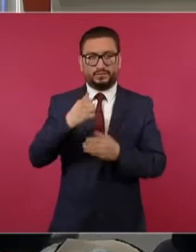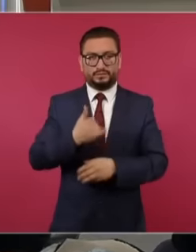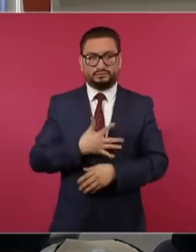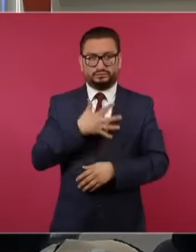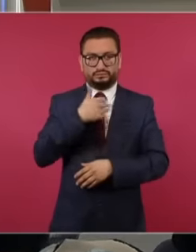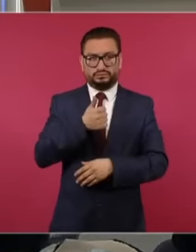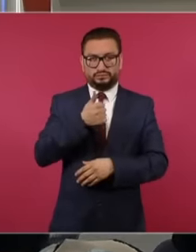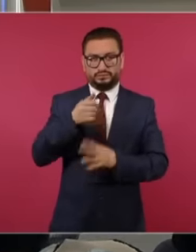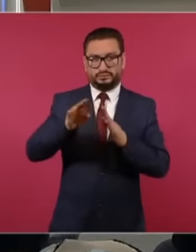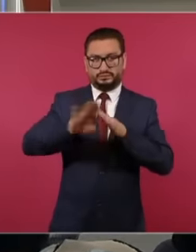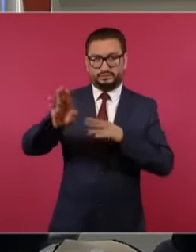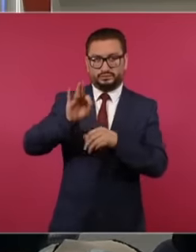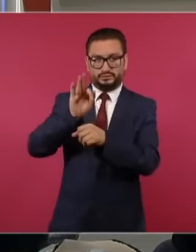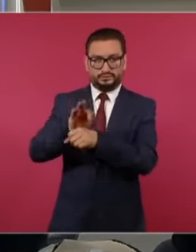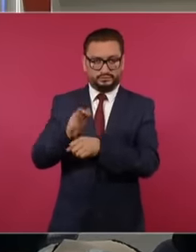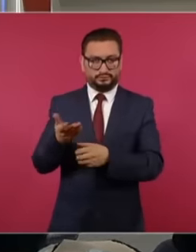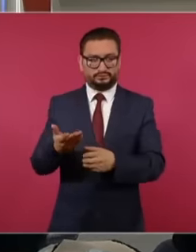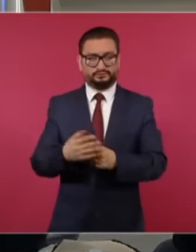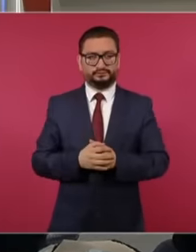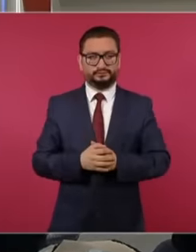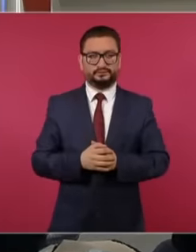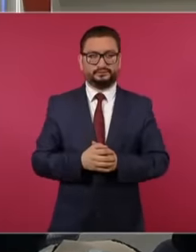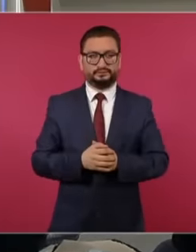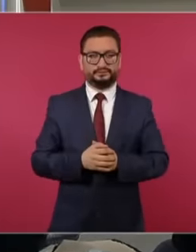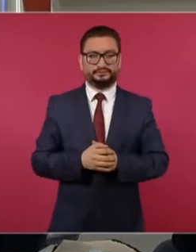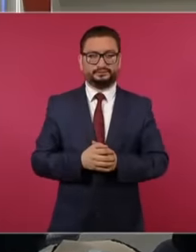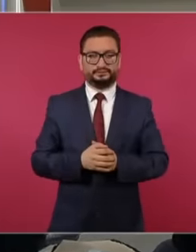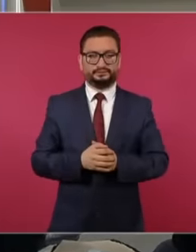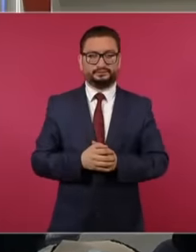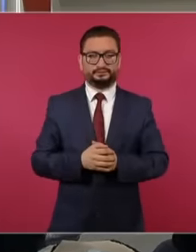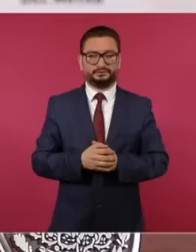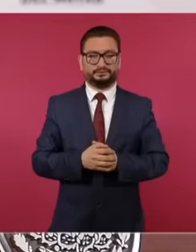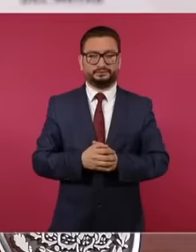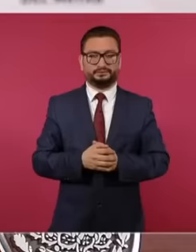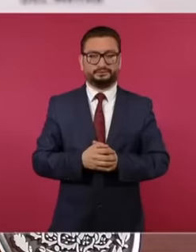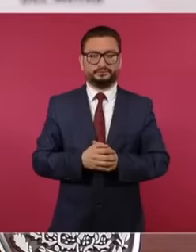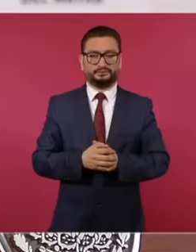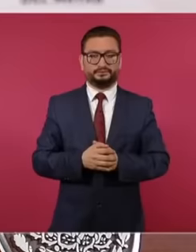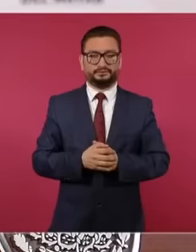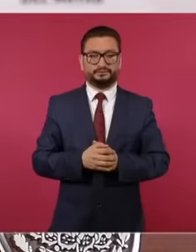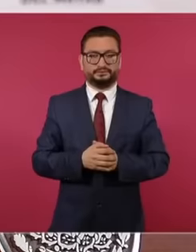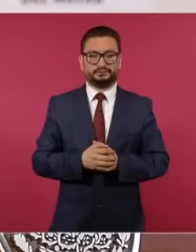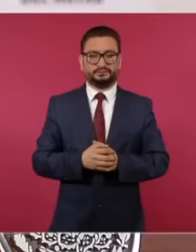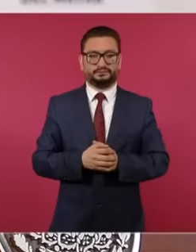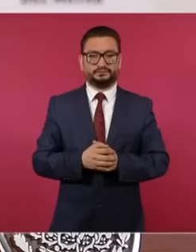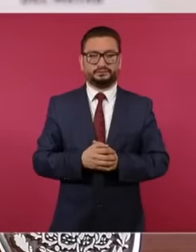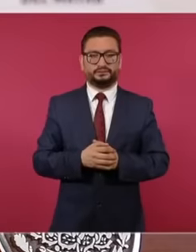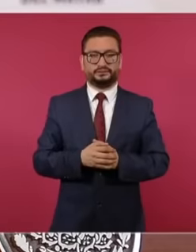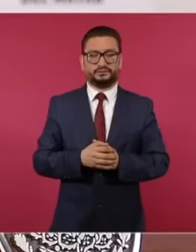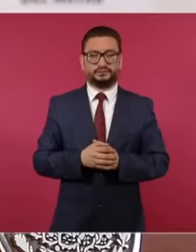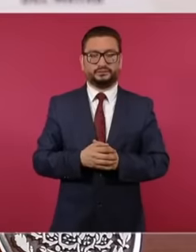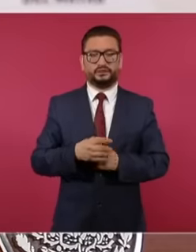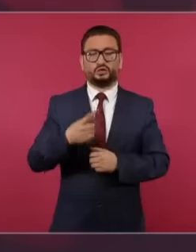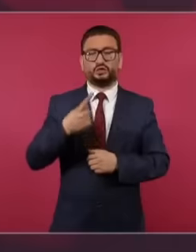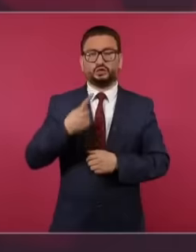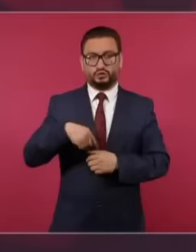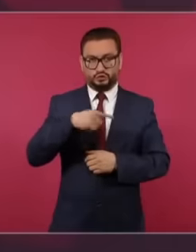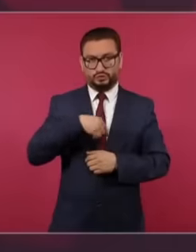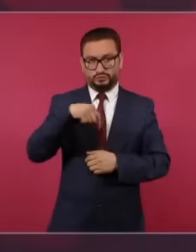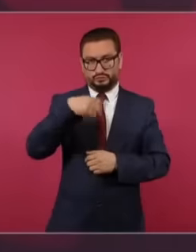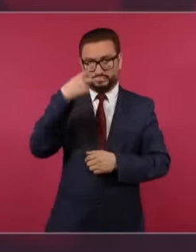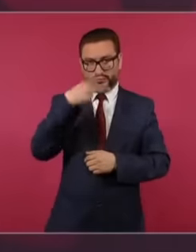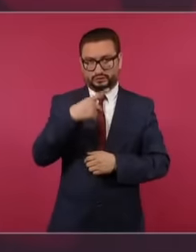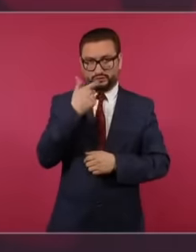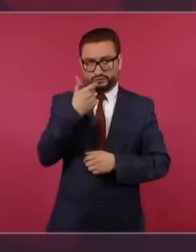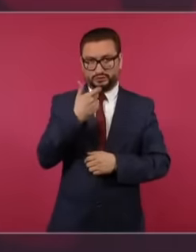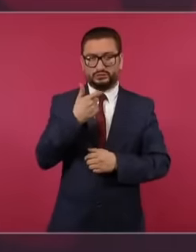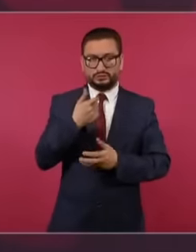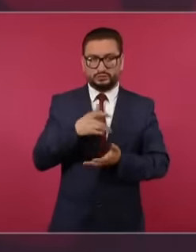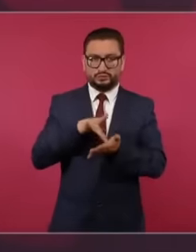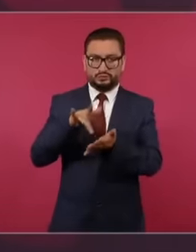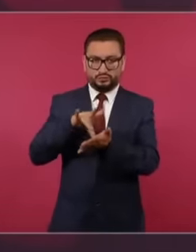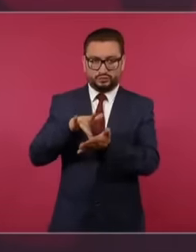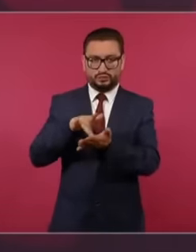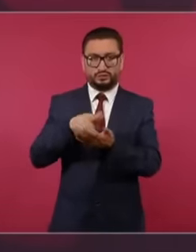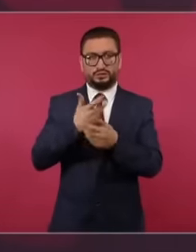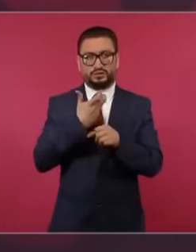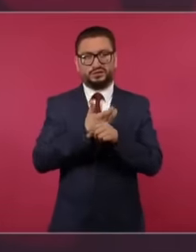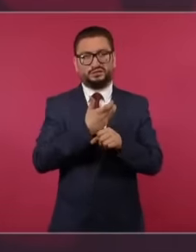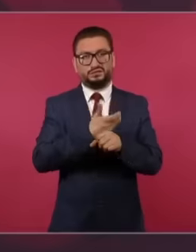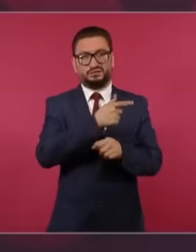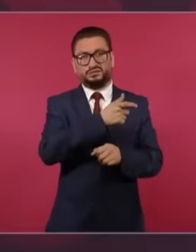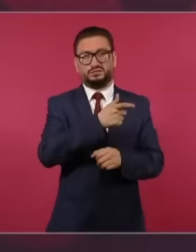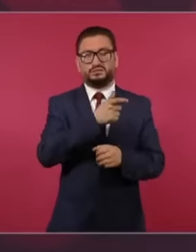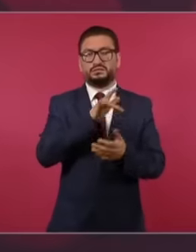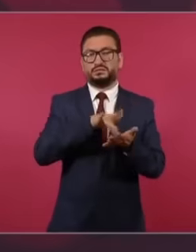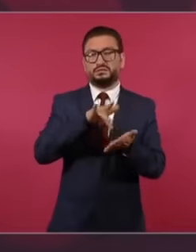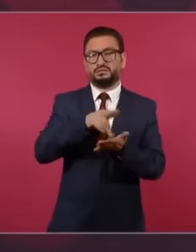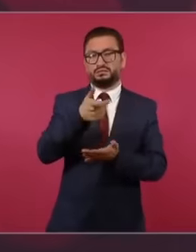migrants, we allocate more money than the United States government allocates to